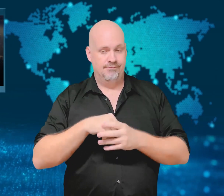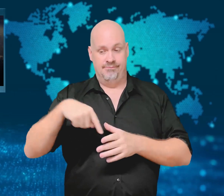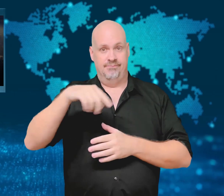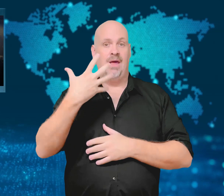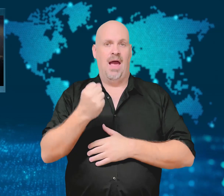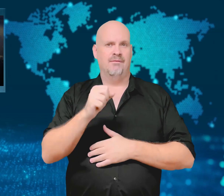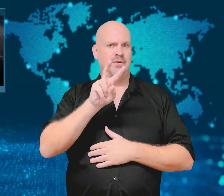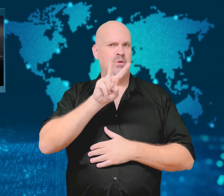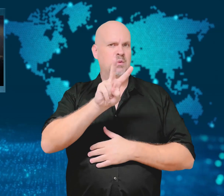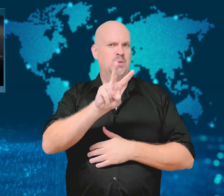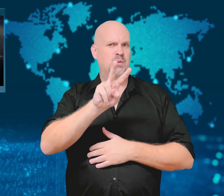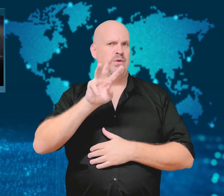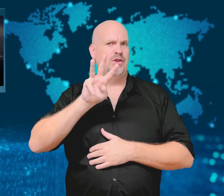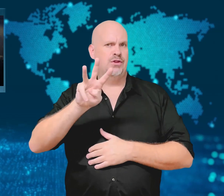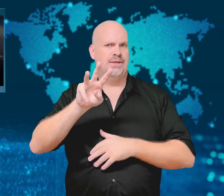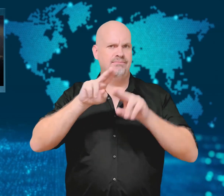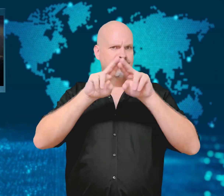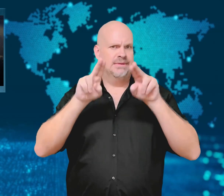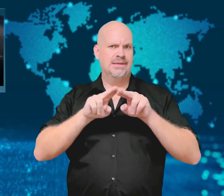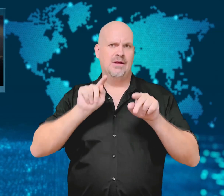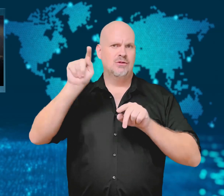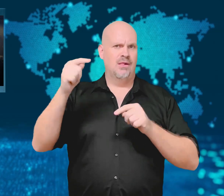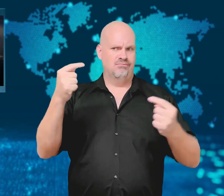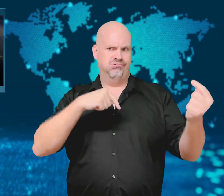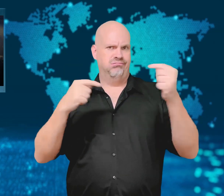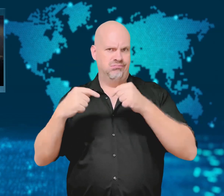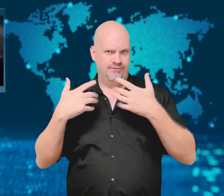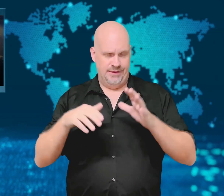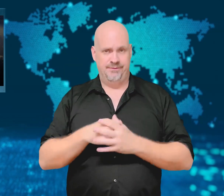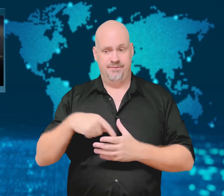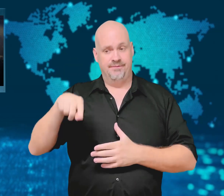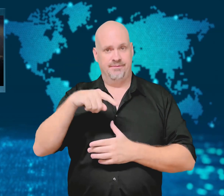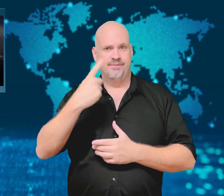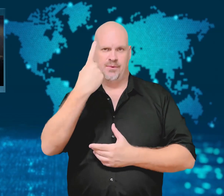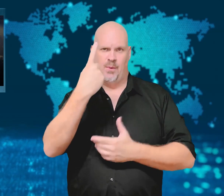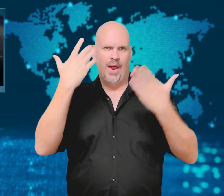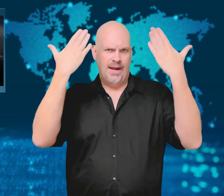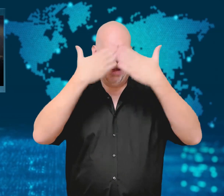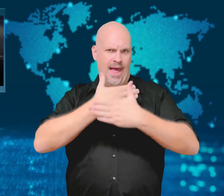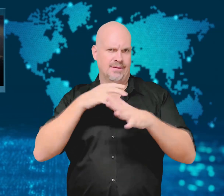including 23 foreign tourists, who had been detained